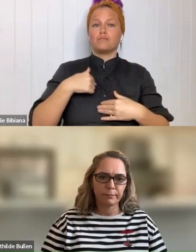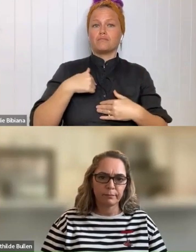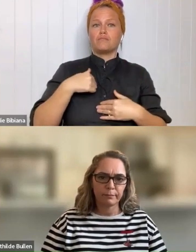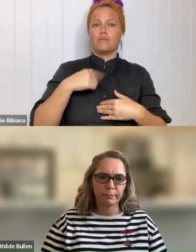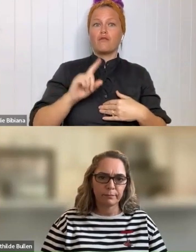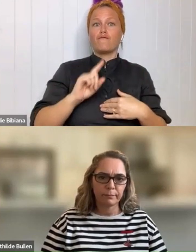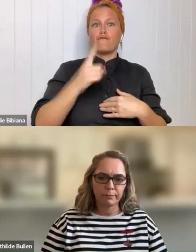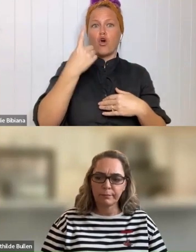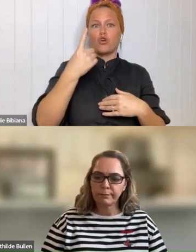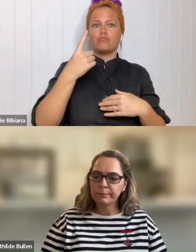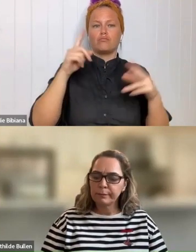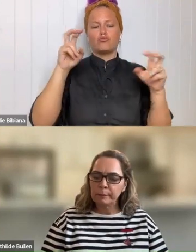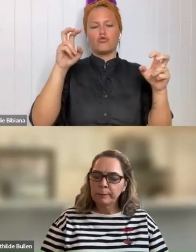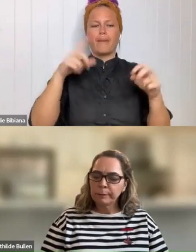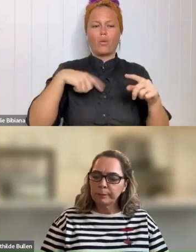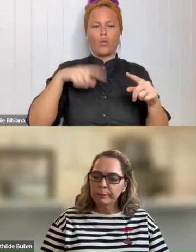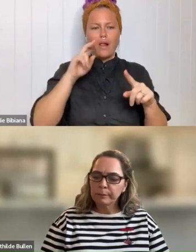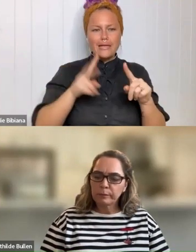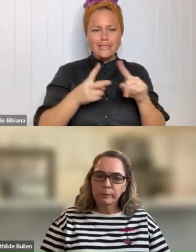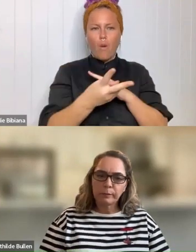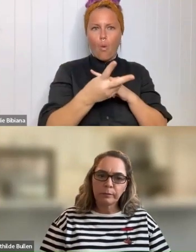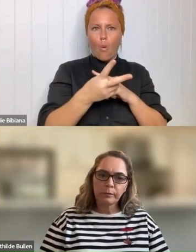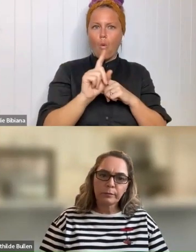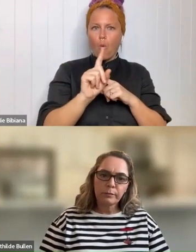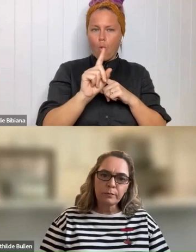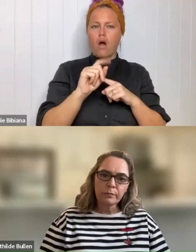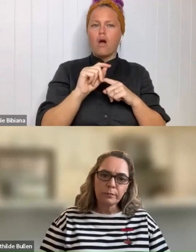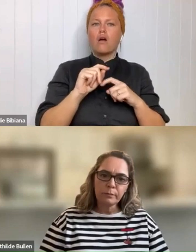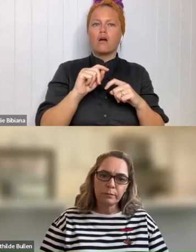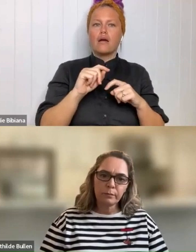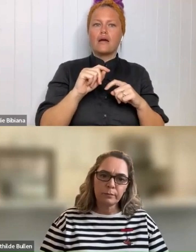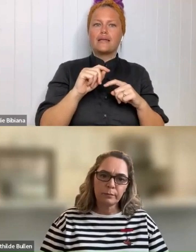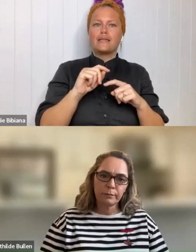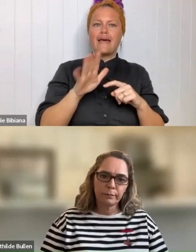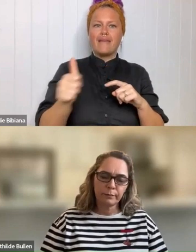we're going to be exploring is effective succession planning